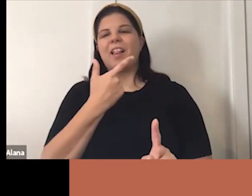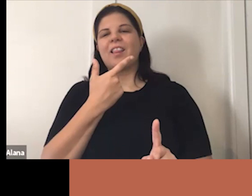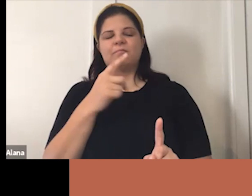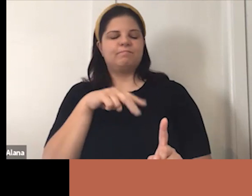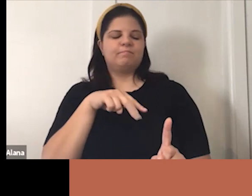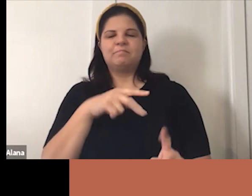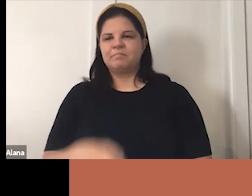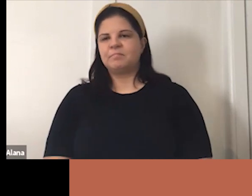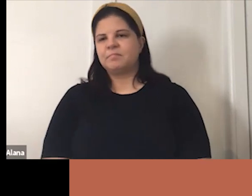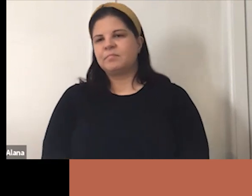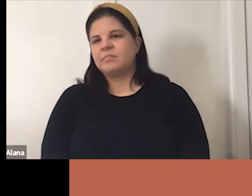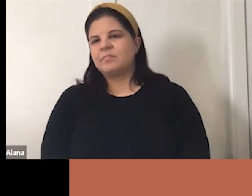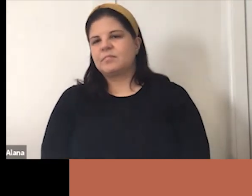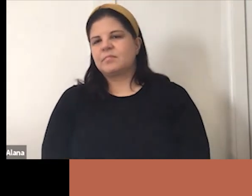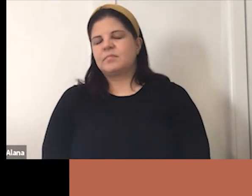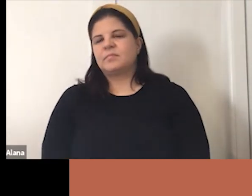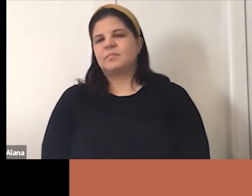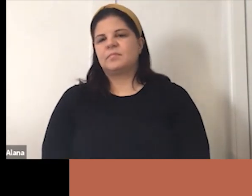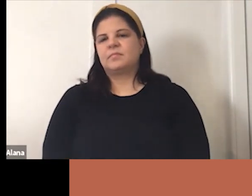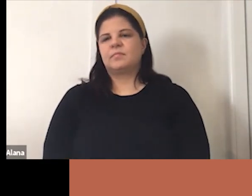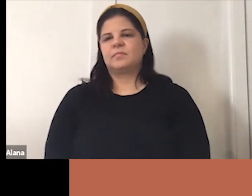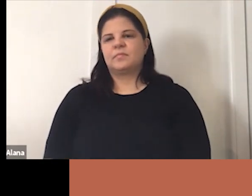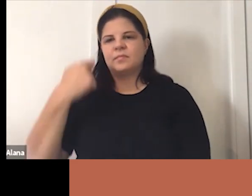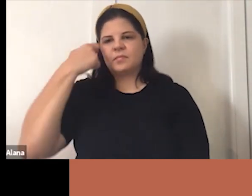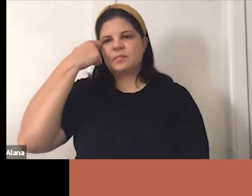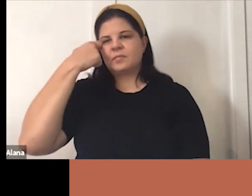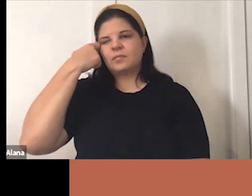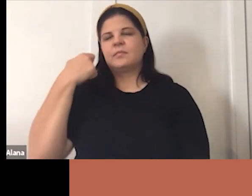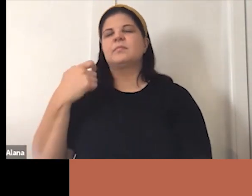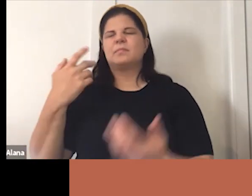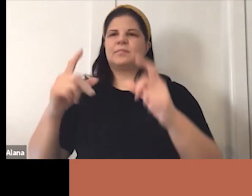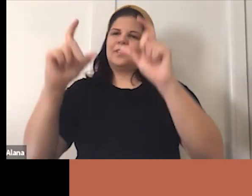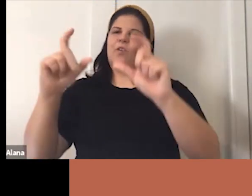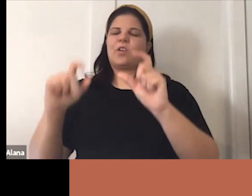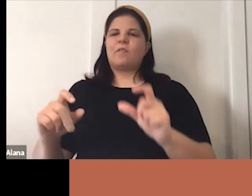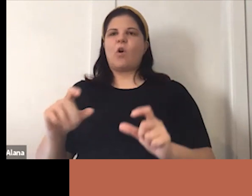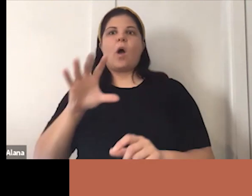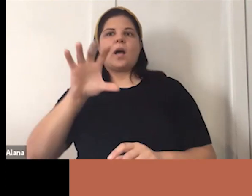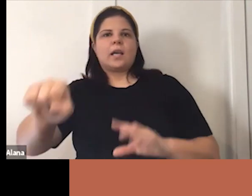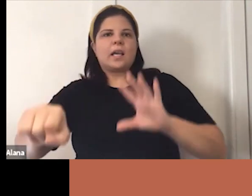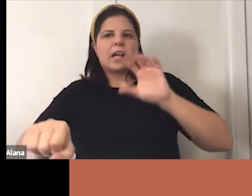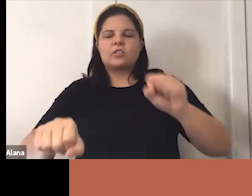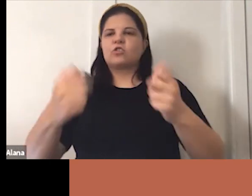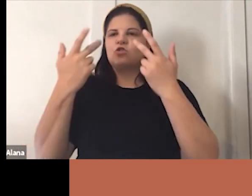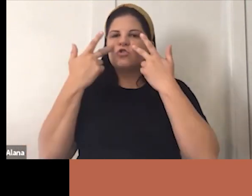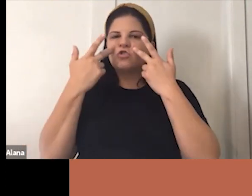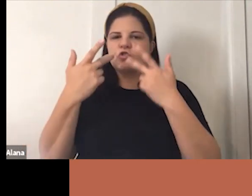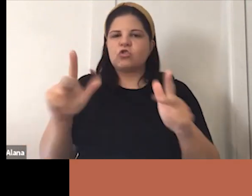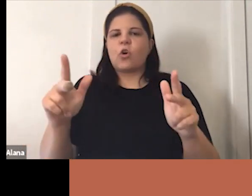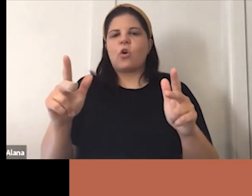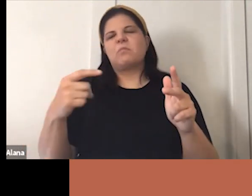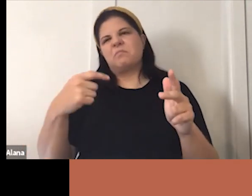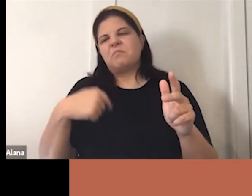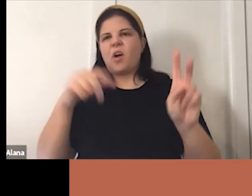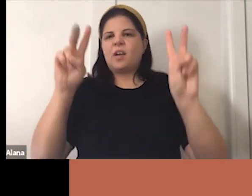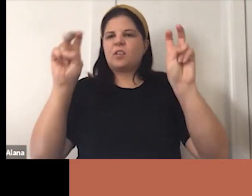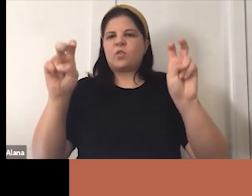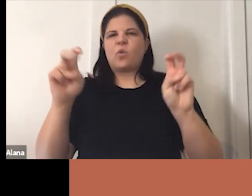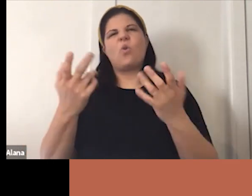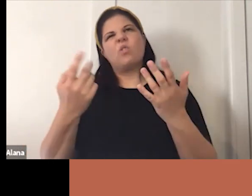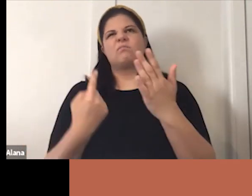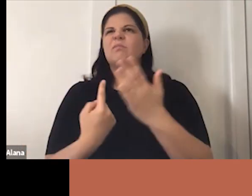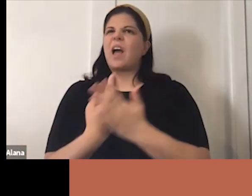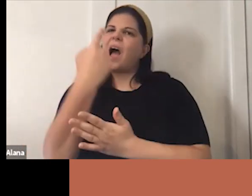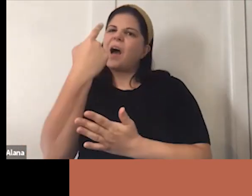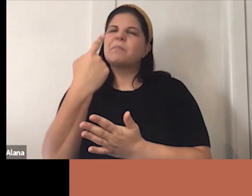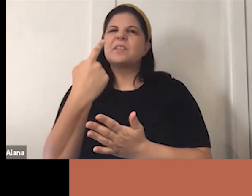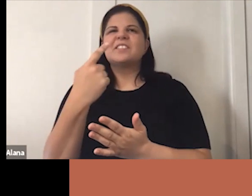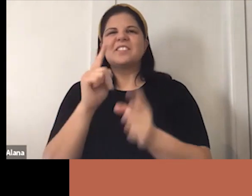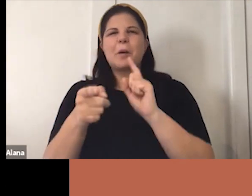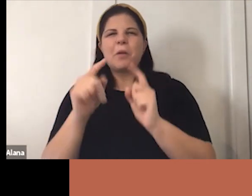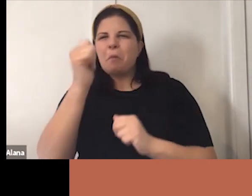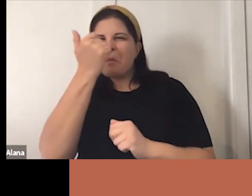So, these images capture what some of those that I call the instances, the micro - what